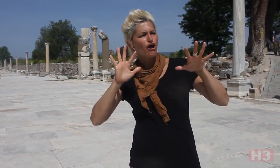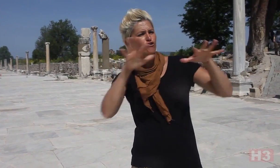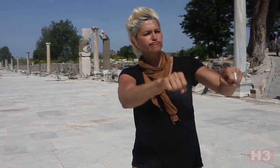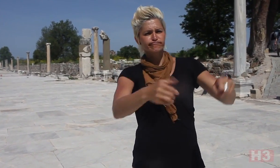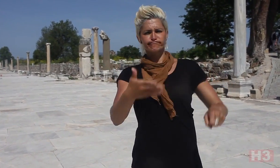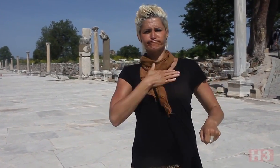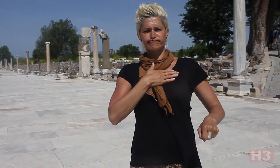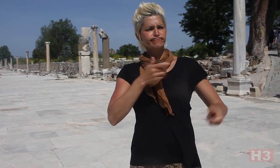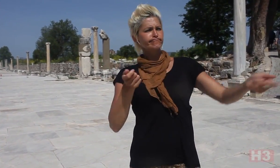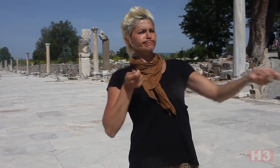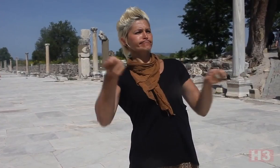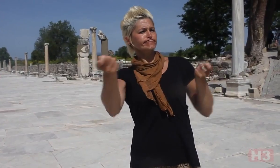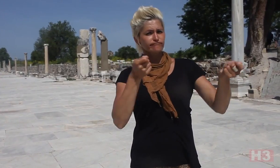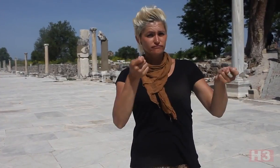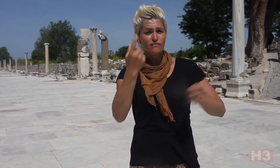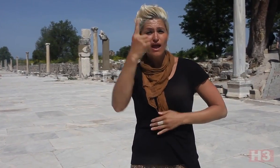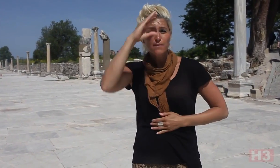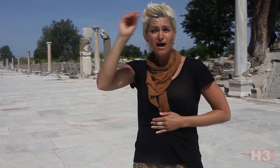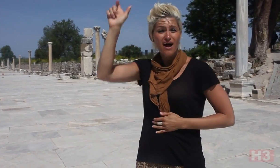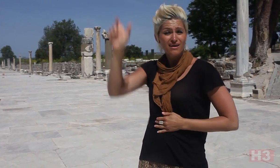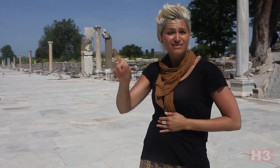The Romans had ruled this city for long time.